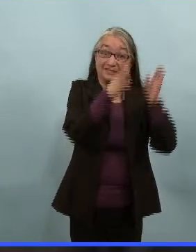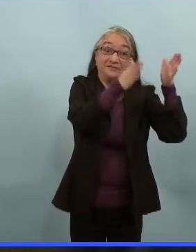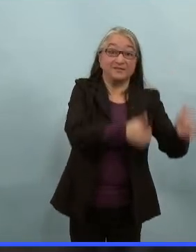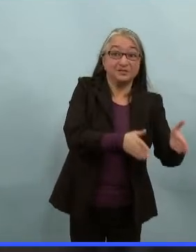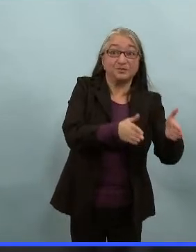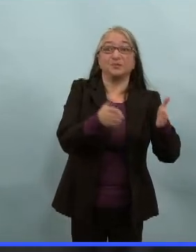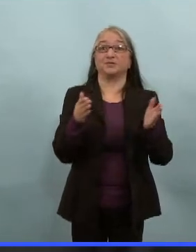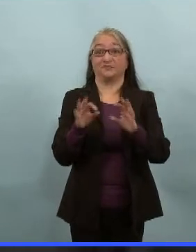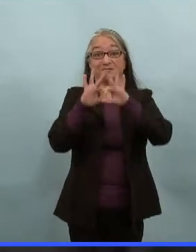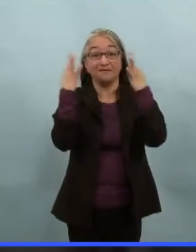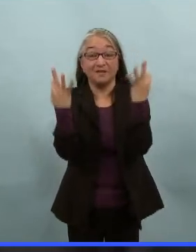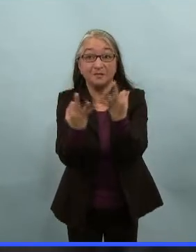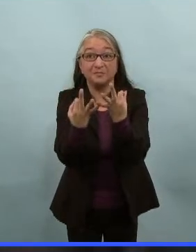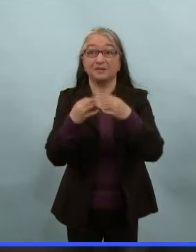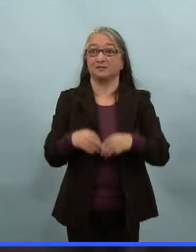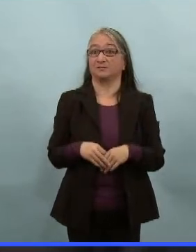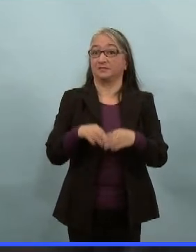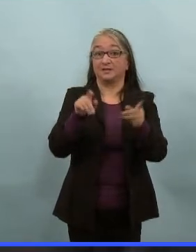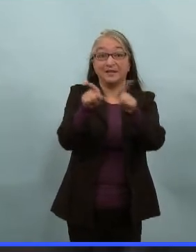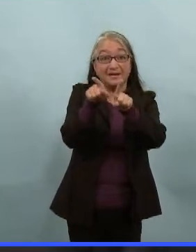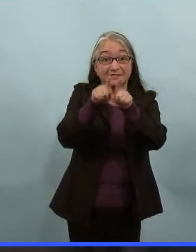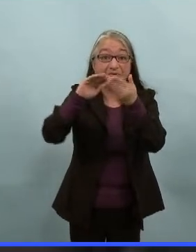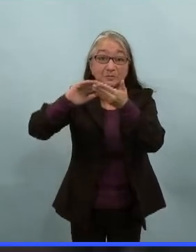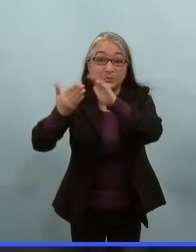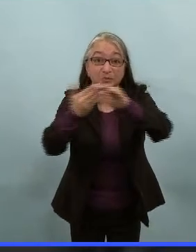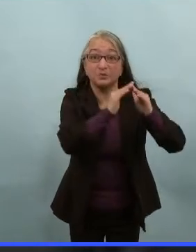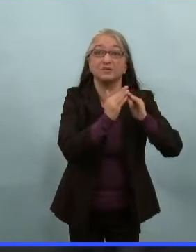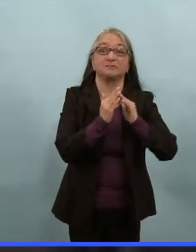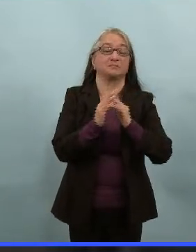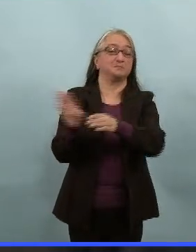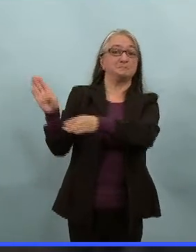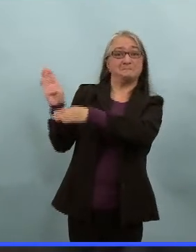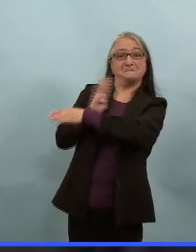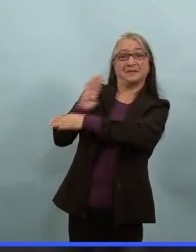business that everyone can utilize to help mitigate the issues related to covenanting